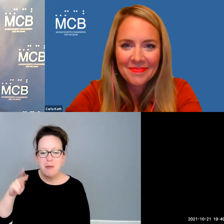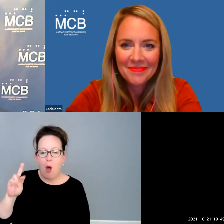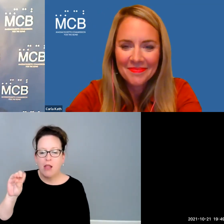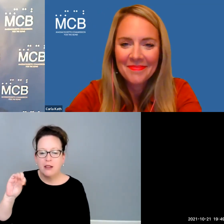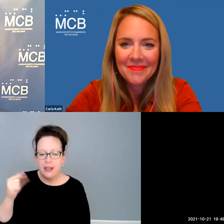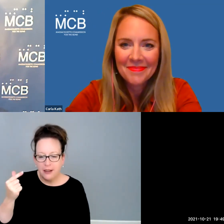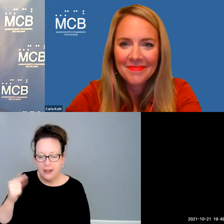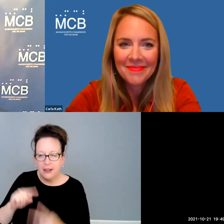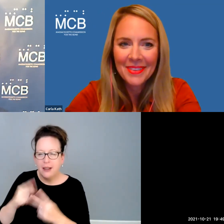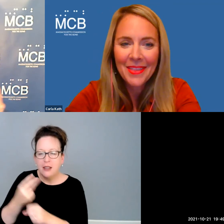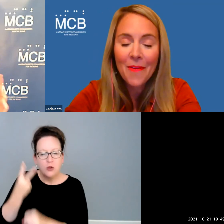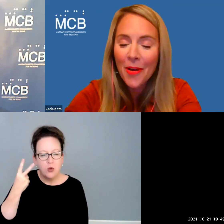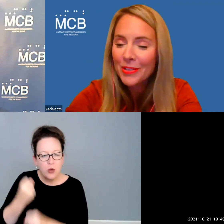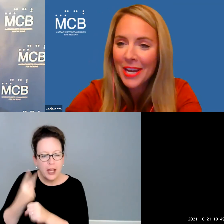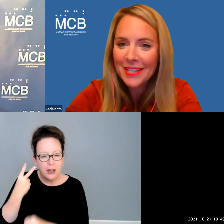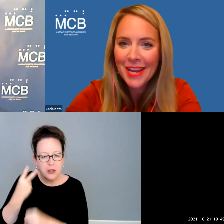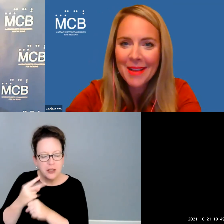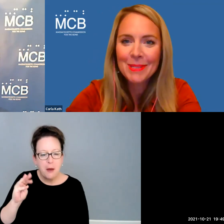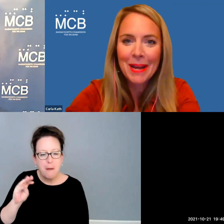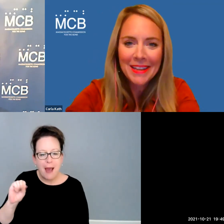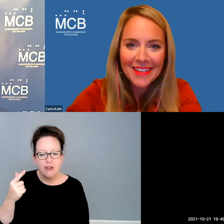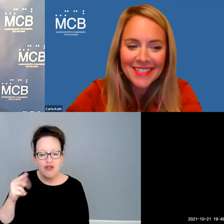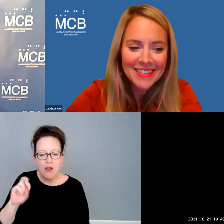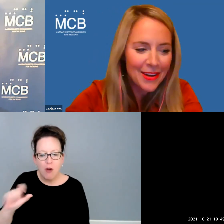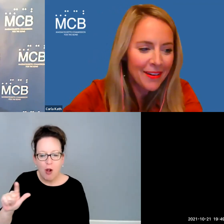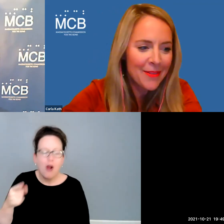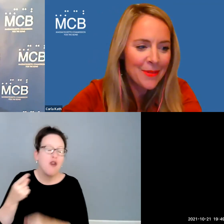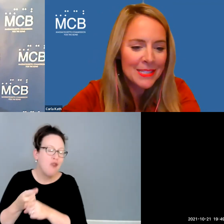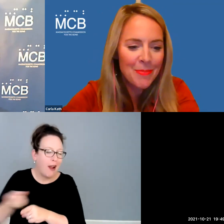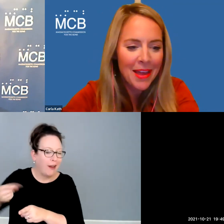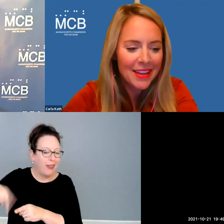Carla Kath: They've all changed names but yes, this year it was